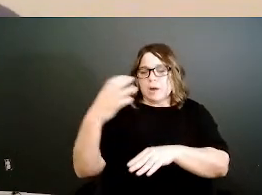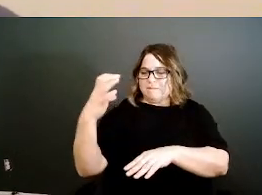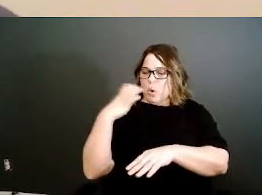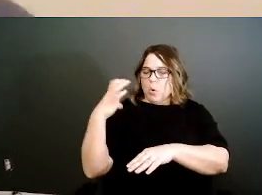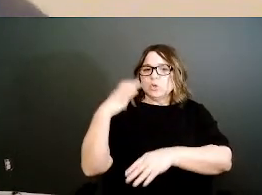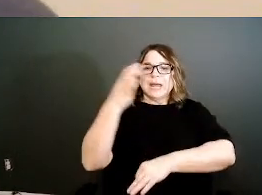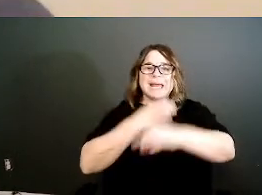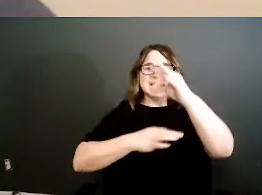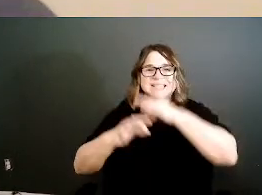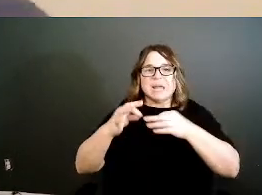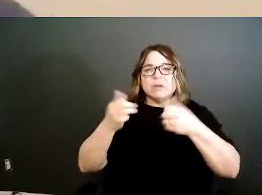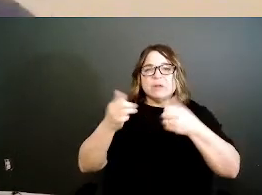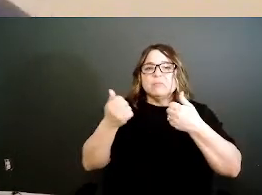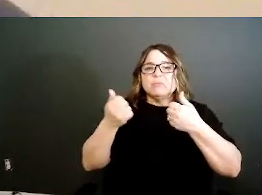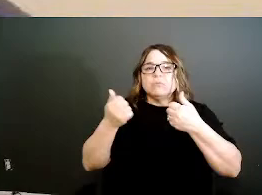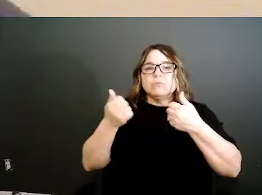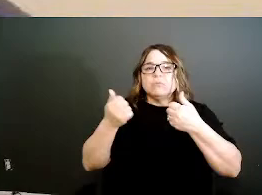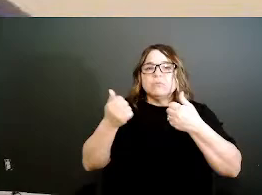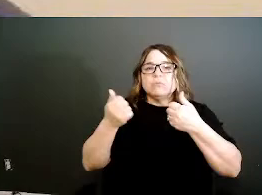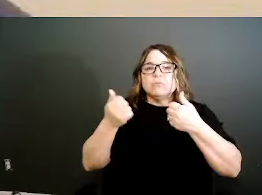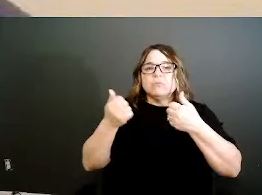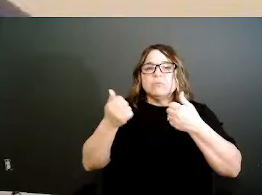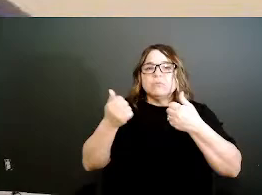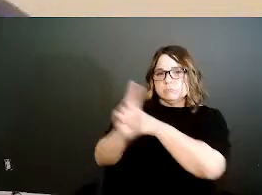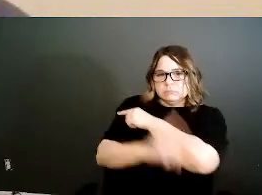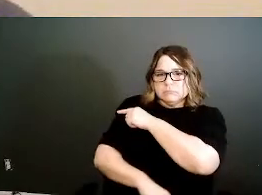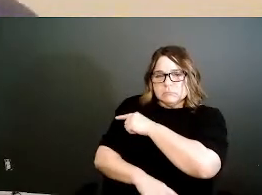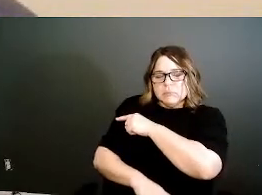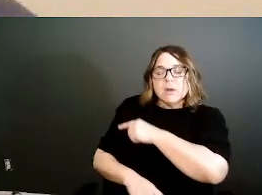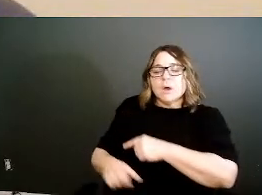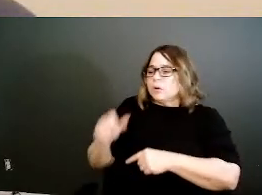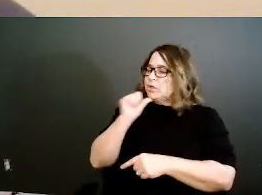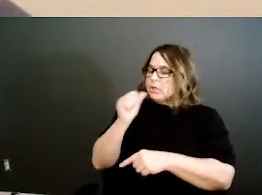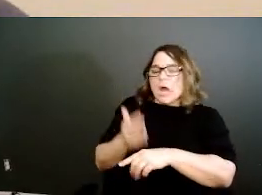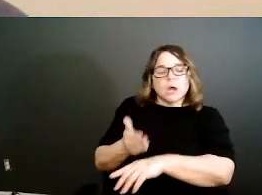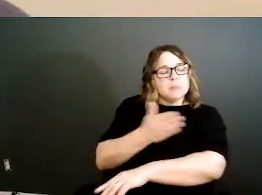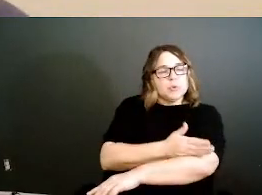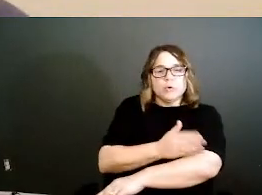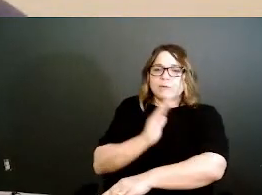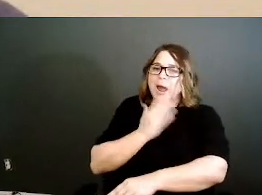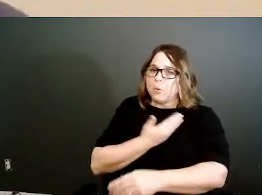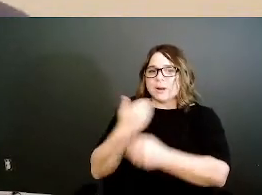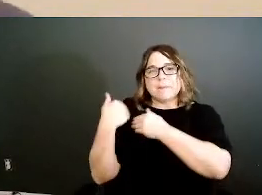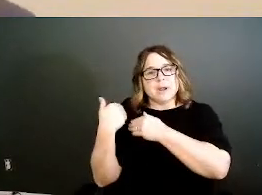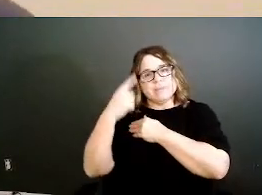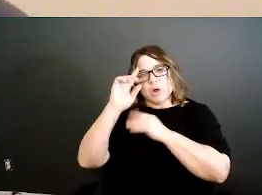WHERE EXCESSIVE FORCE LED TO LITTLE DISCIPLINE. A DOJ INVESTIGATION. A MINNESOTA DEPARTMENT OF HUMAN RIGHTS INVESTIGATION.